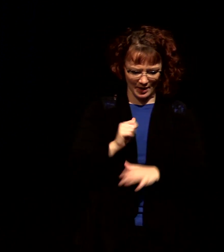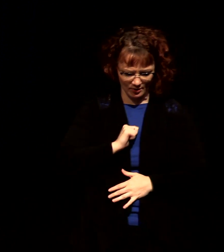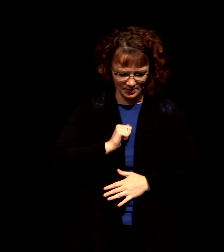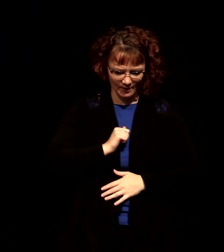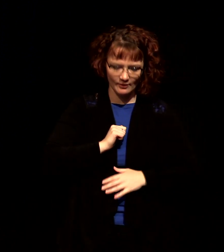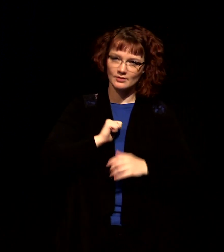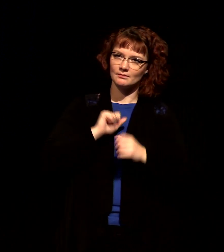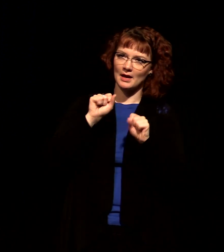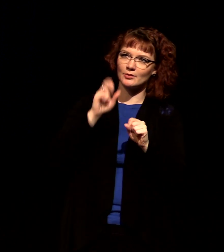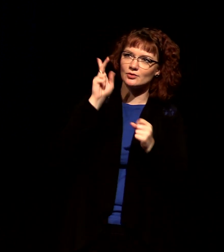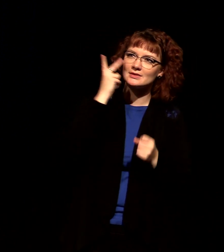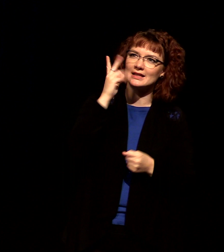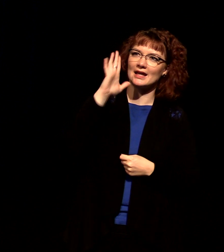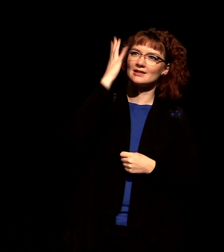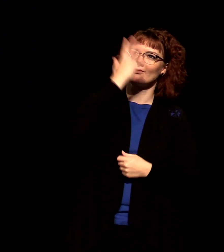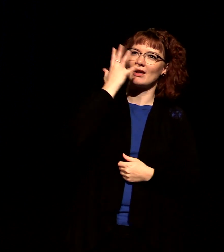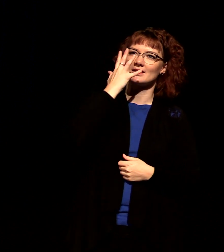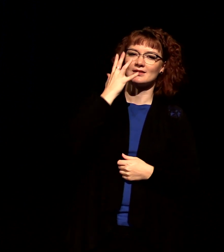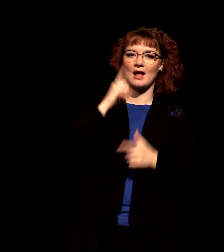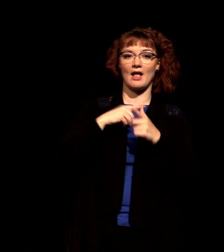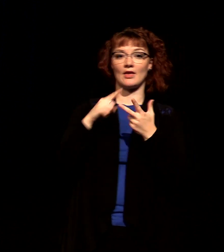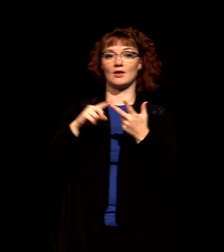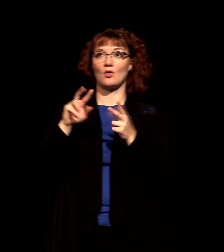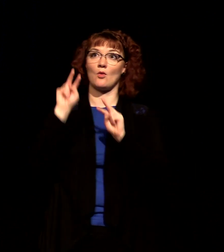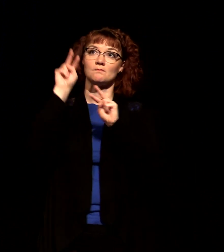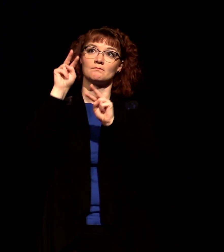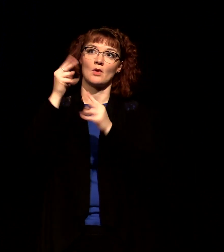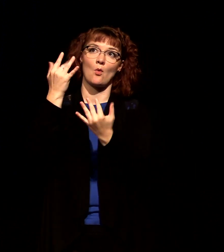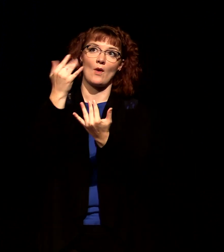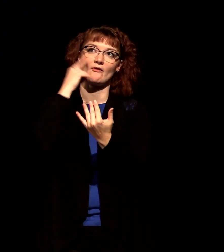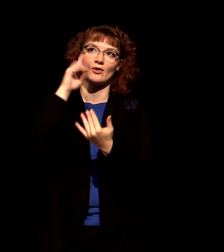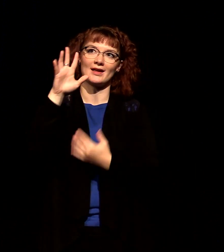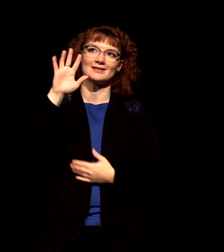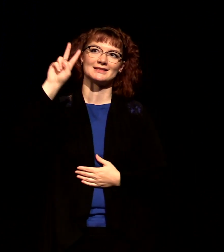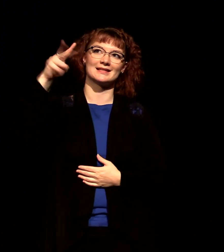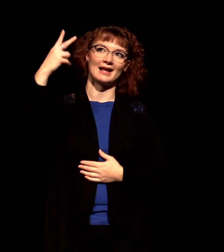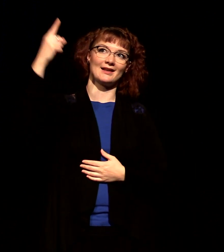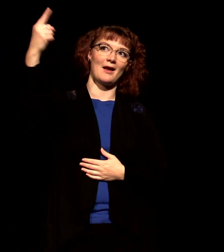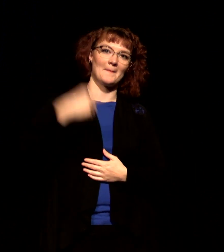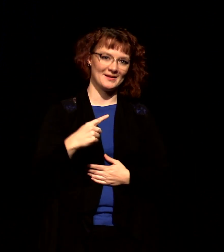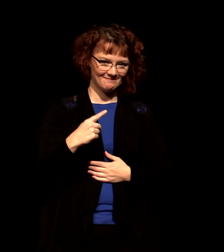face, and with anticipation, we await His Second Coming, King of